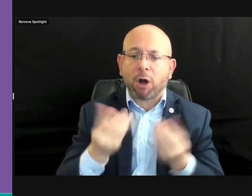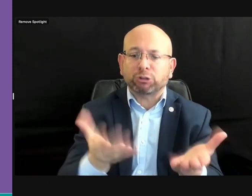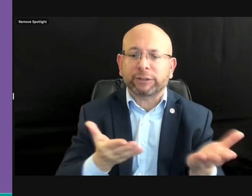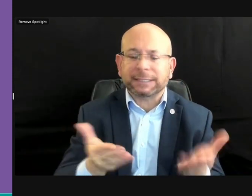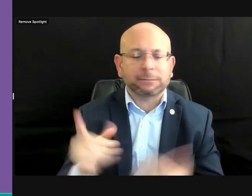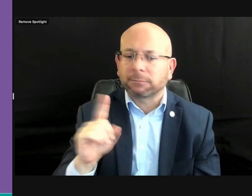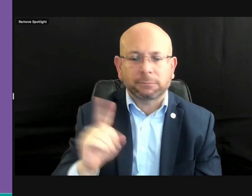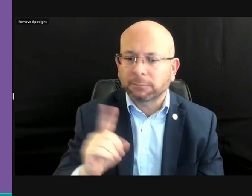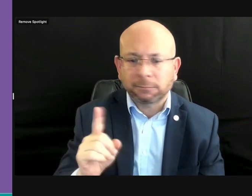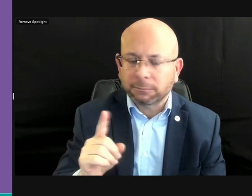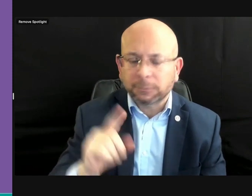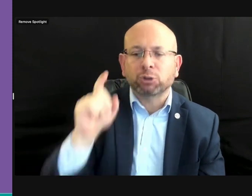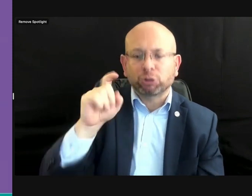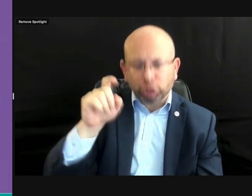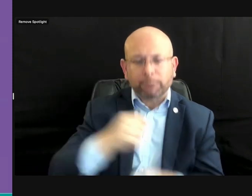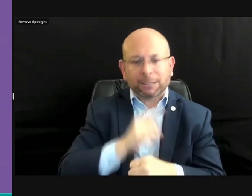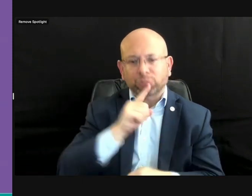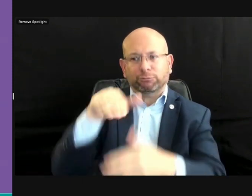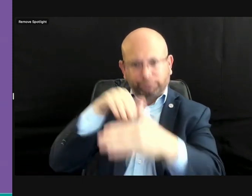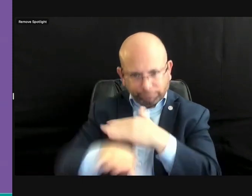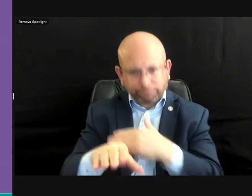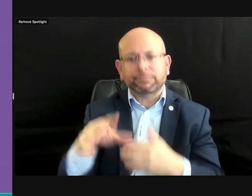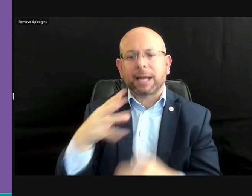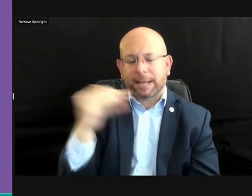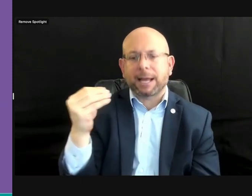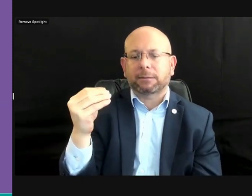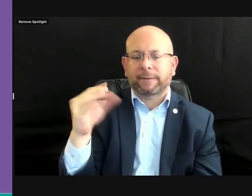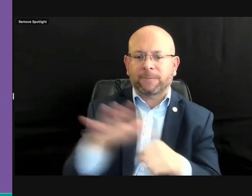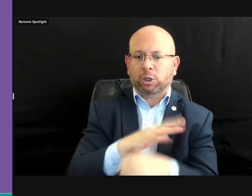Now, when you get those bids, don't just choose the cheapest bid.